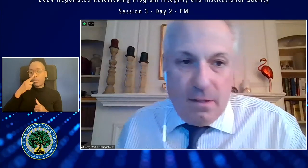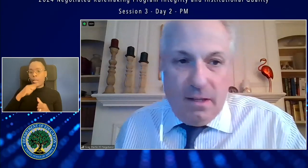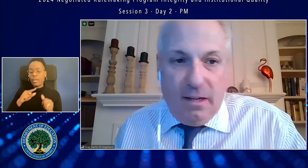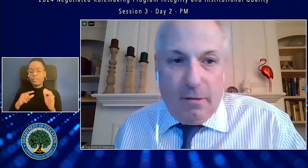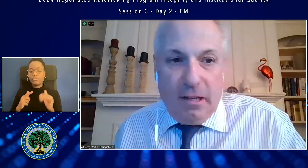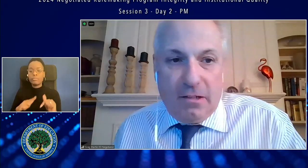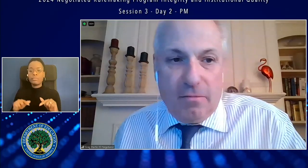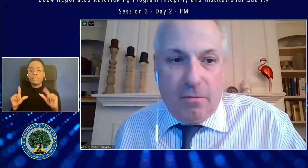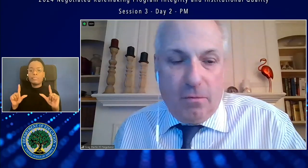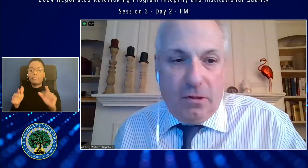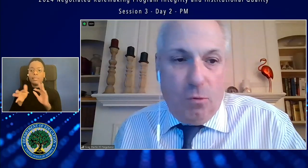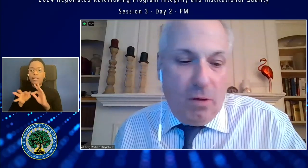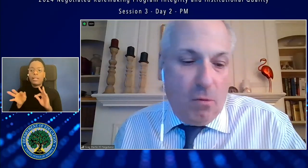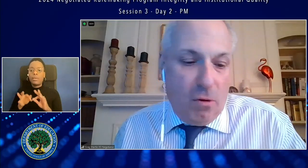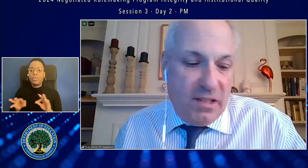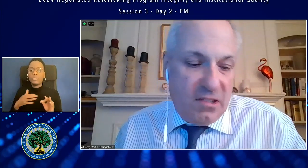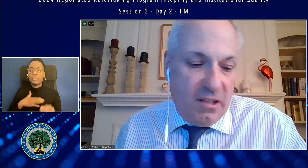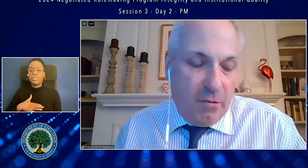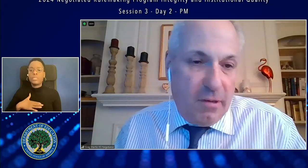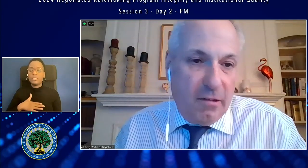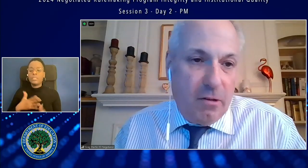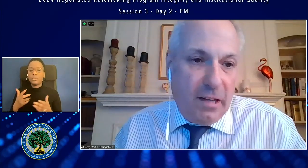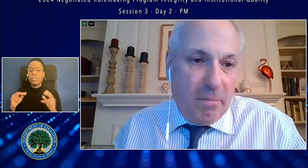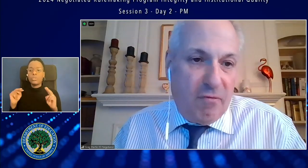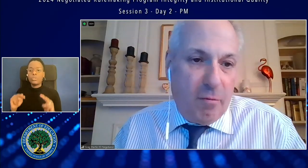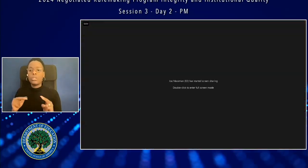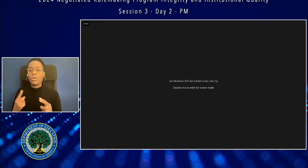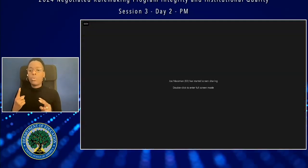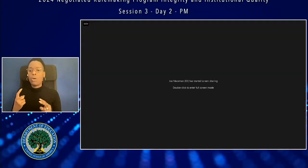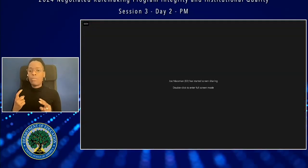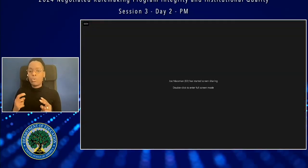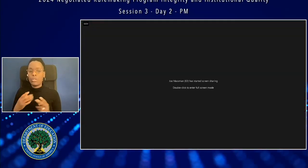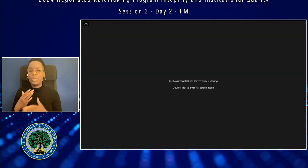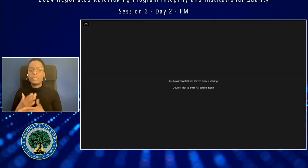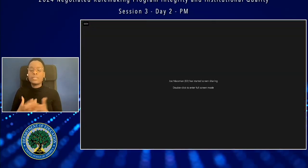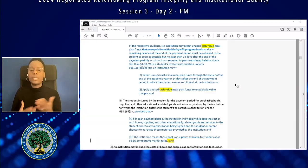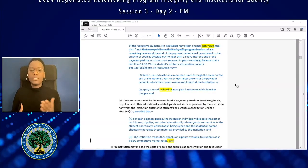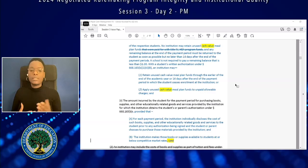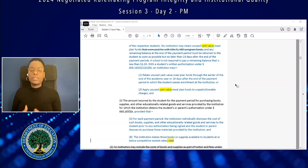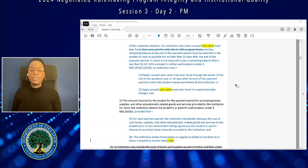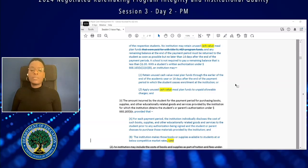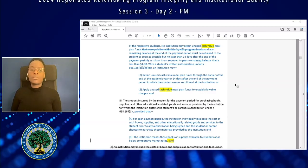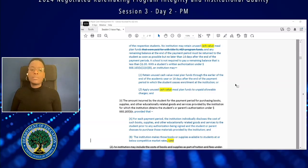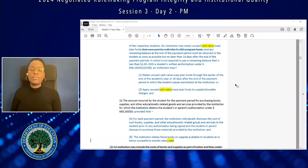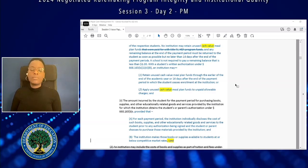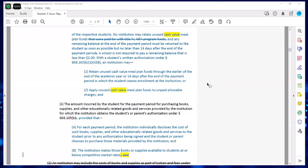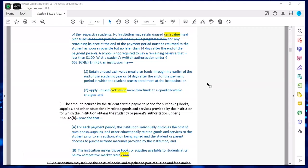And I would like to look at one more section I think we need to look at before to look at this- to discuss this under